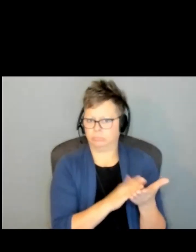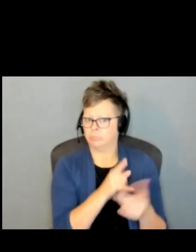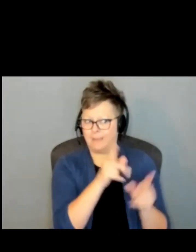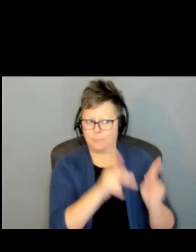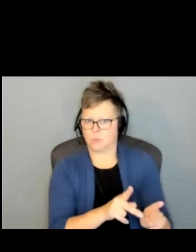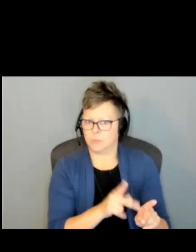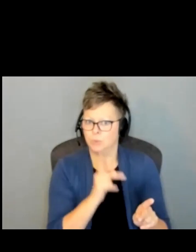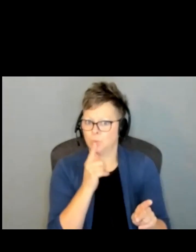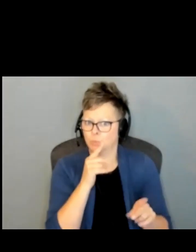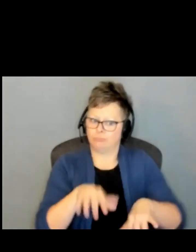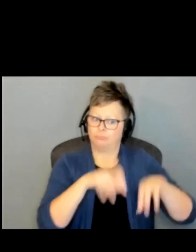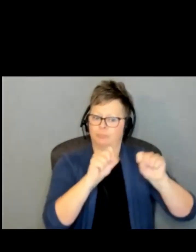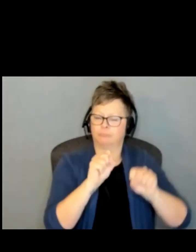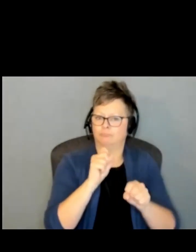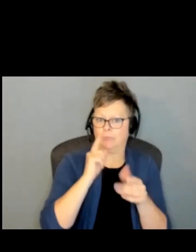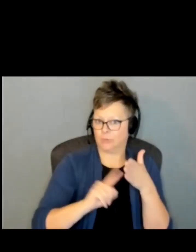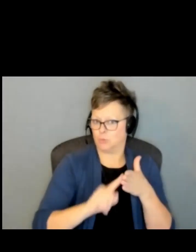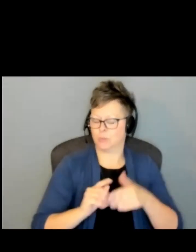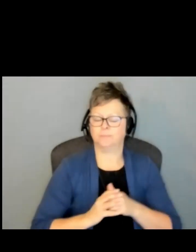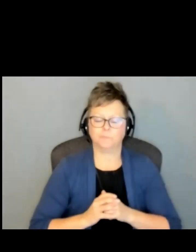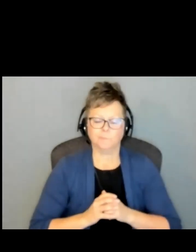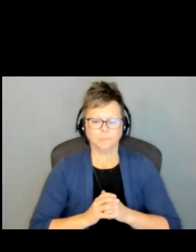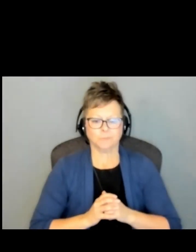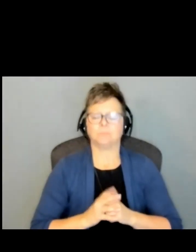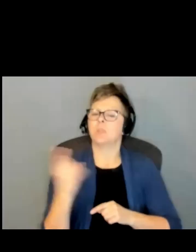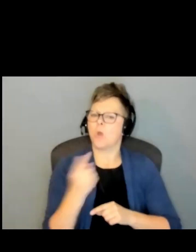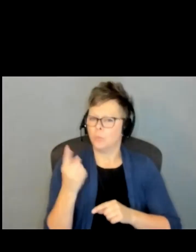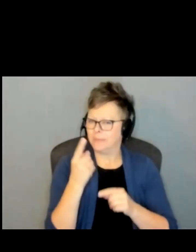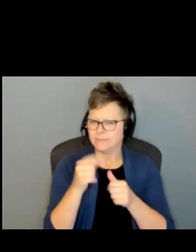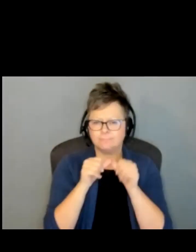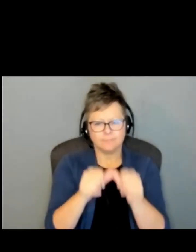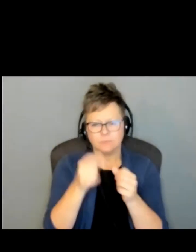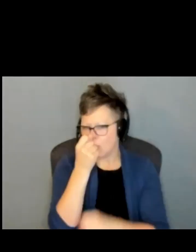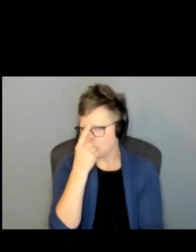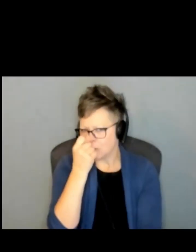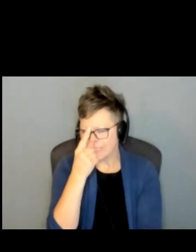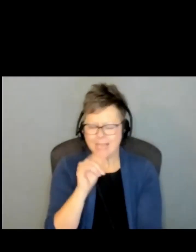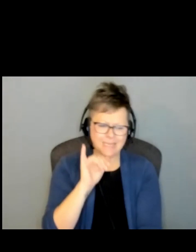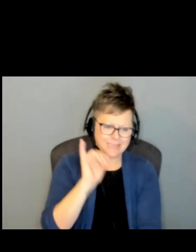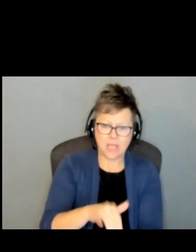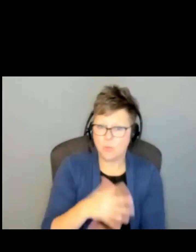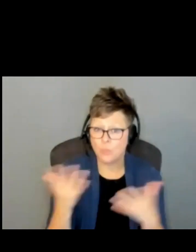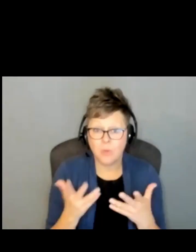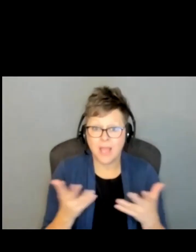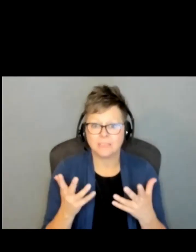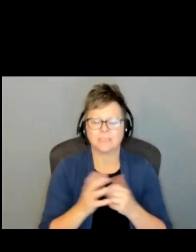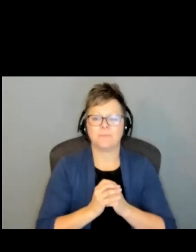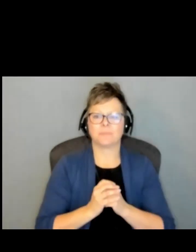Number two: always continue to understand the value proposition of a triple helix model